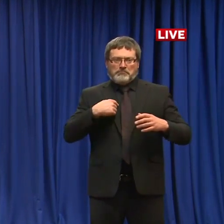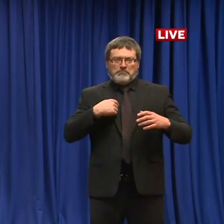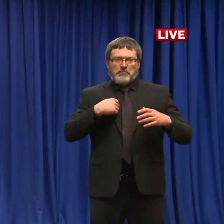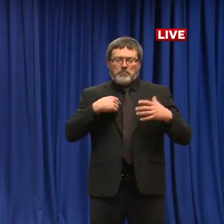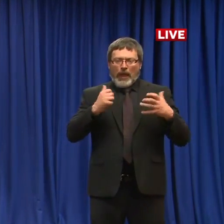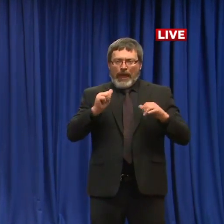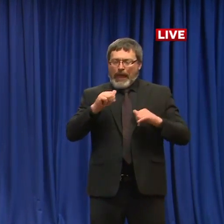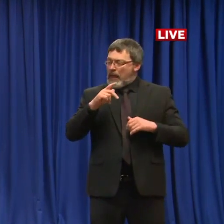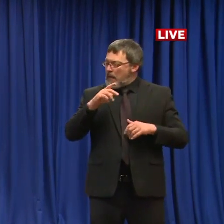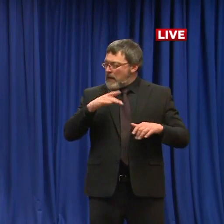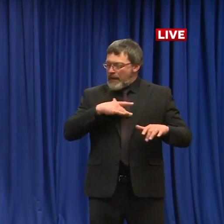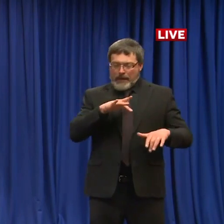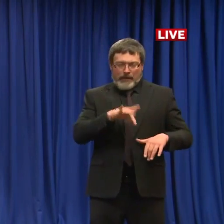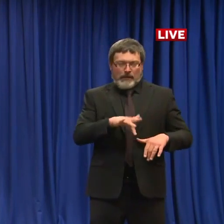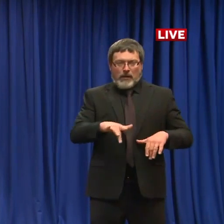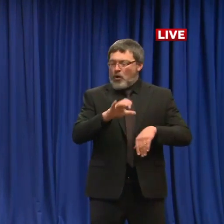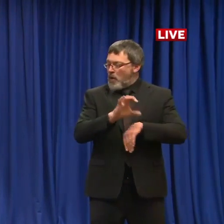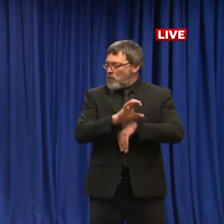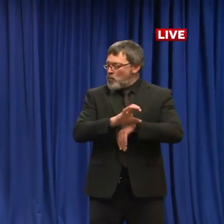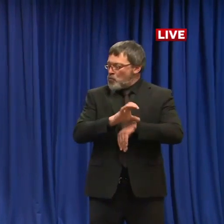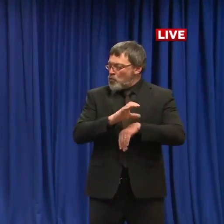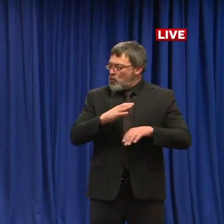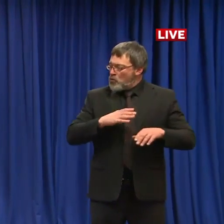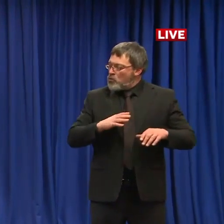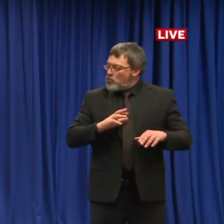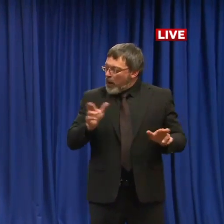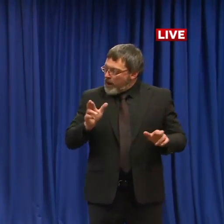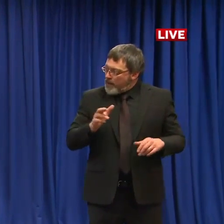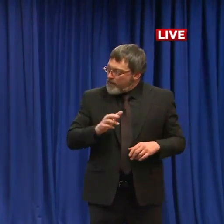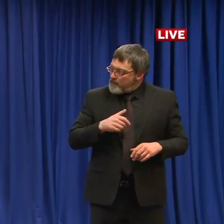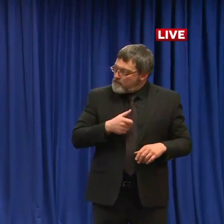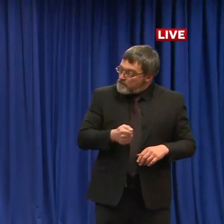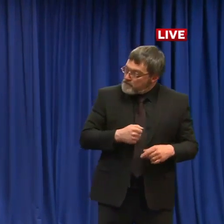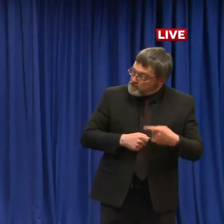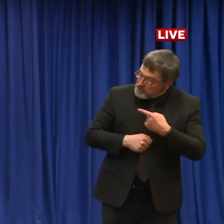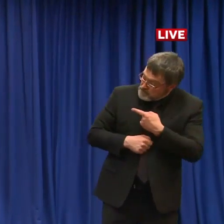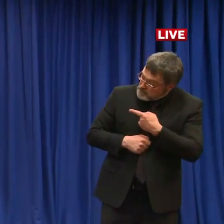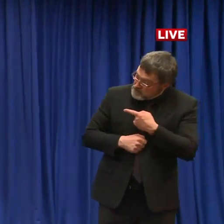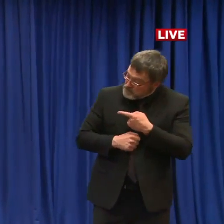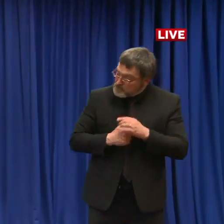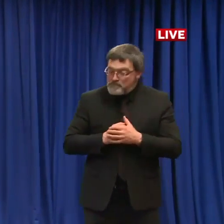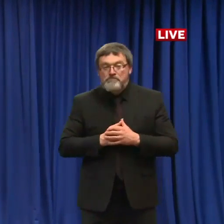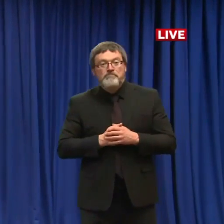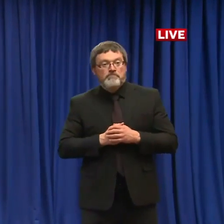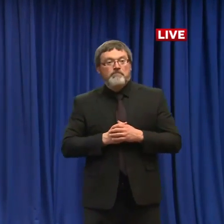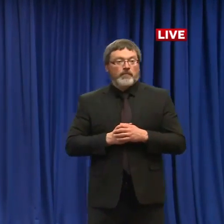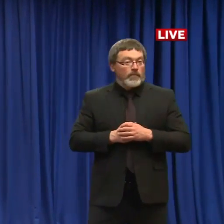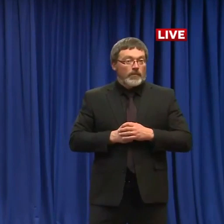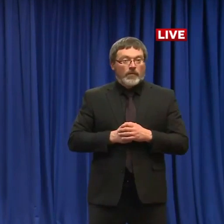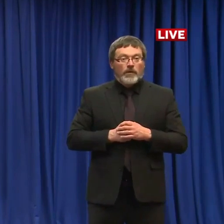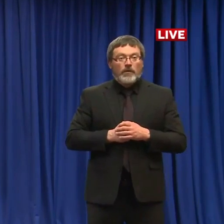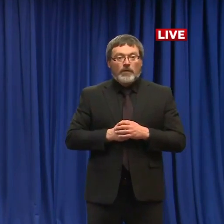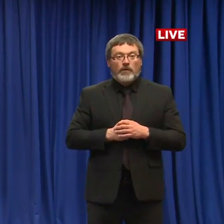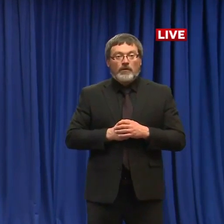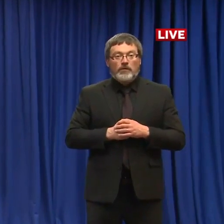I’M GOING TO TRY NOT TO DISRUPT THE COMPUTER TOO MUCH UP HERE. GREAT. WELL, GOOD AFTERNOON.